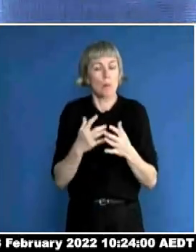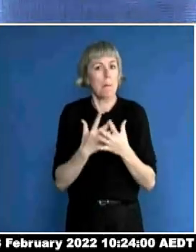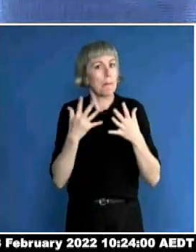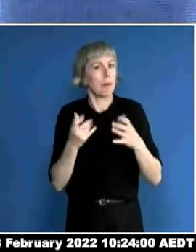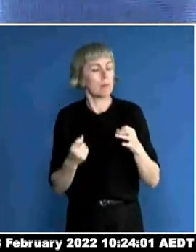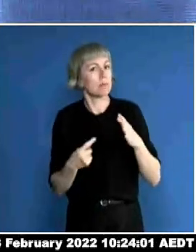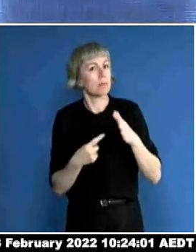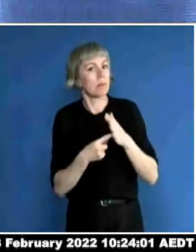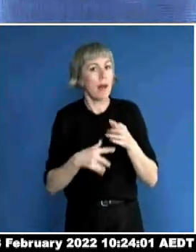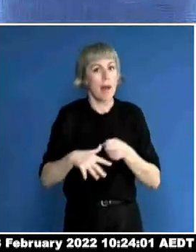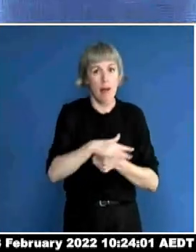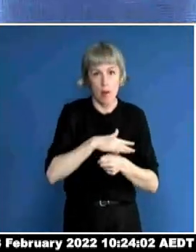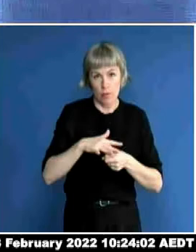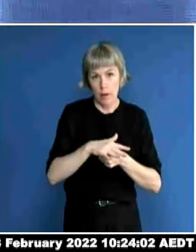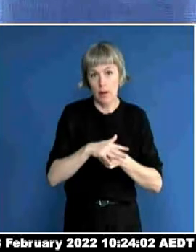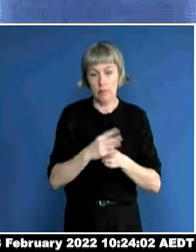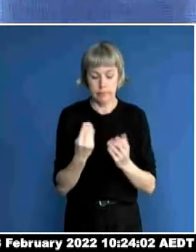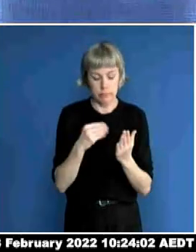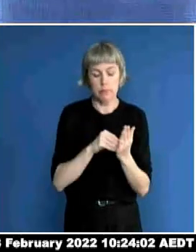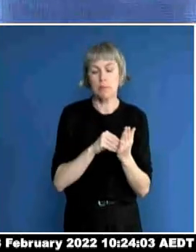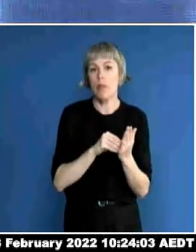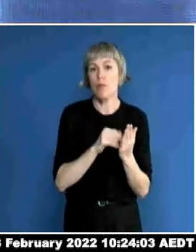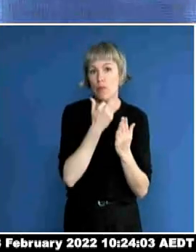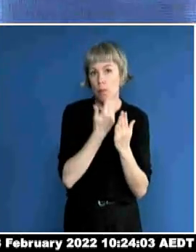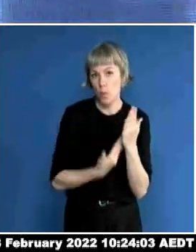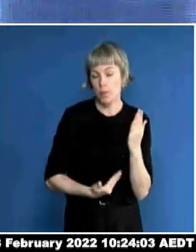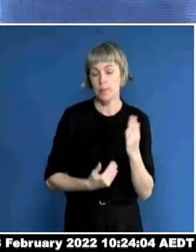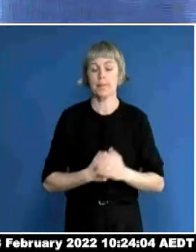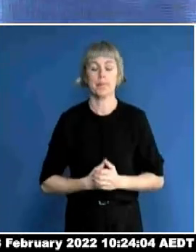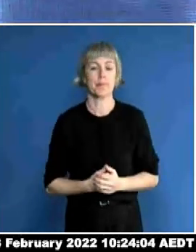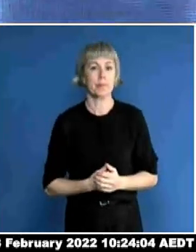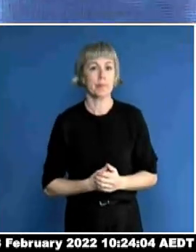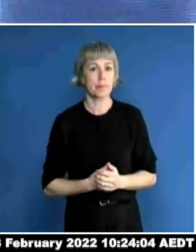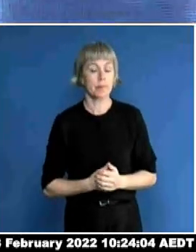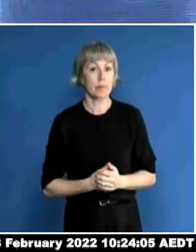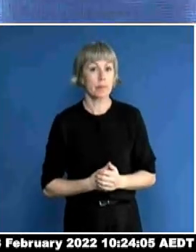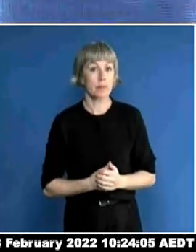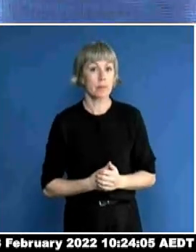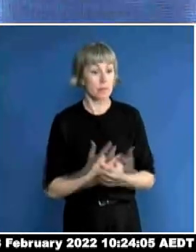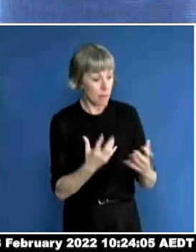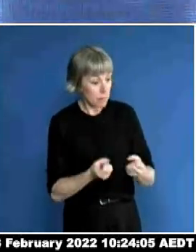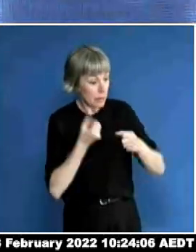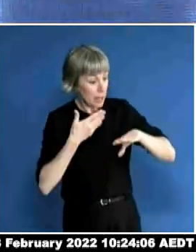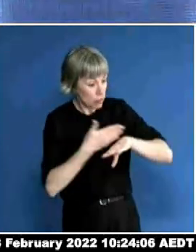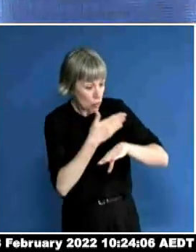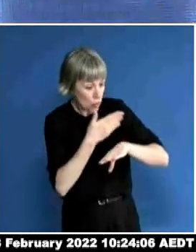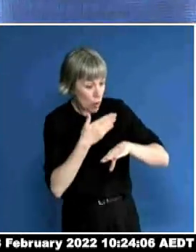"Employment and financial security are central to improving outcomes for people with